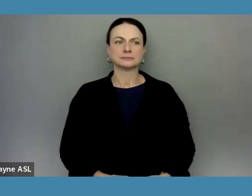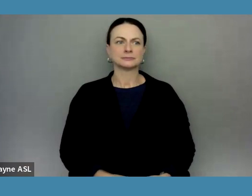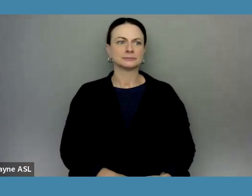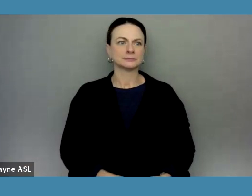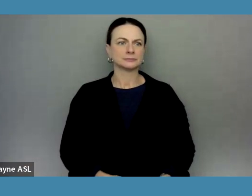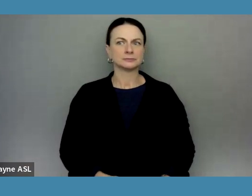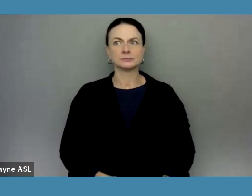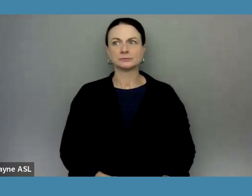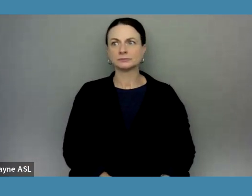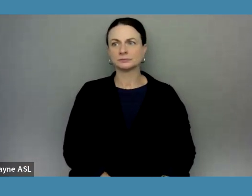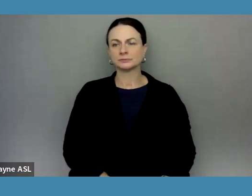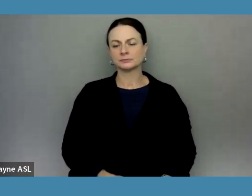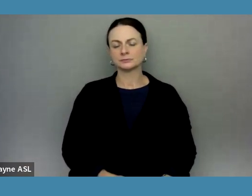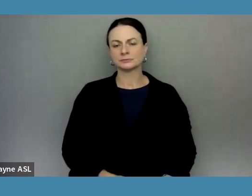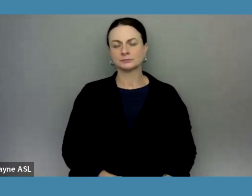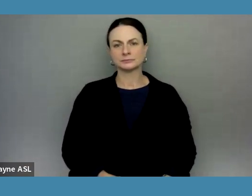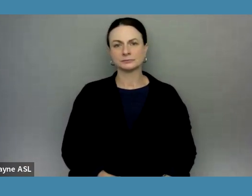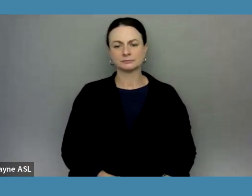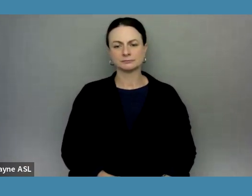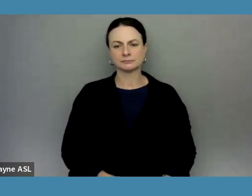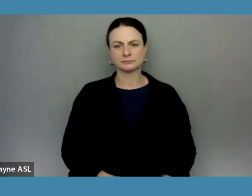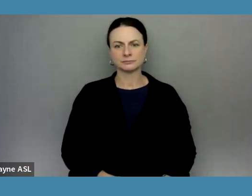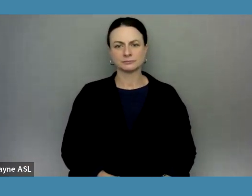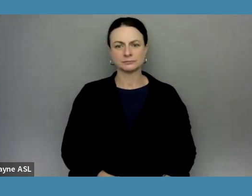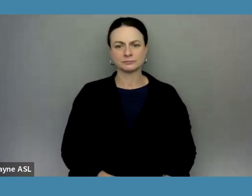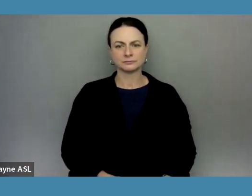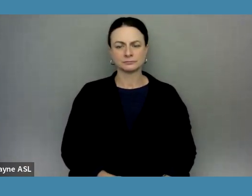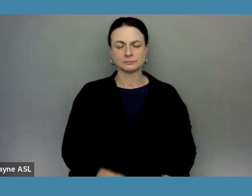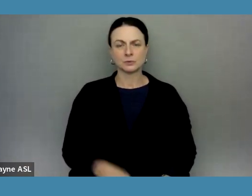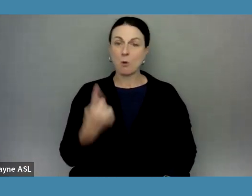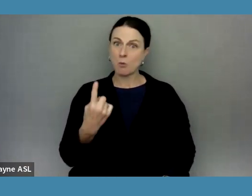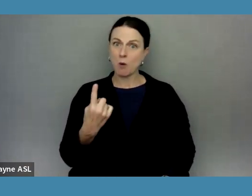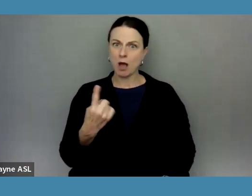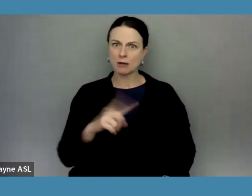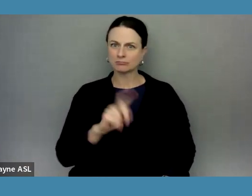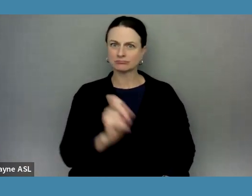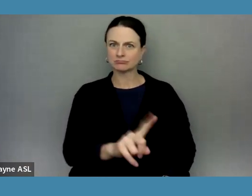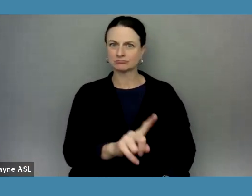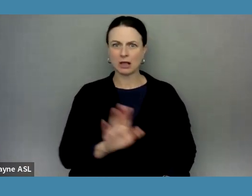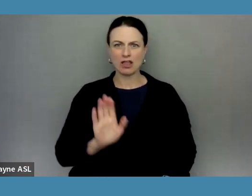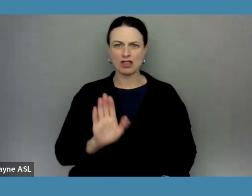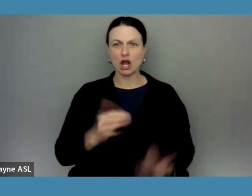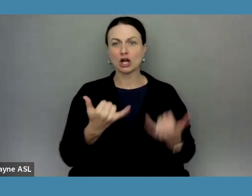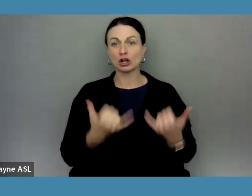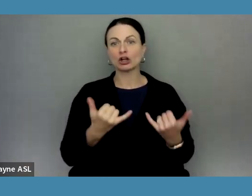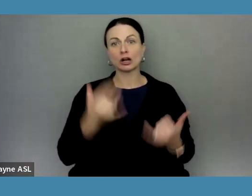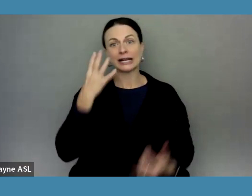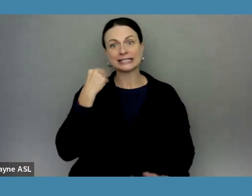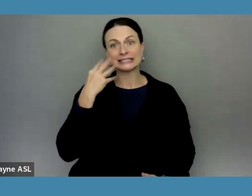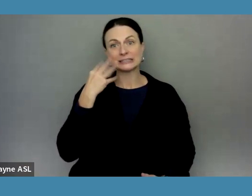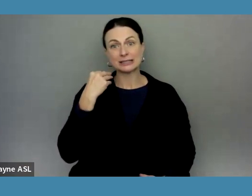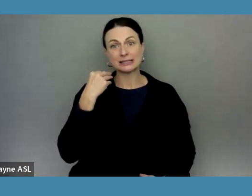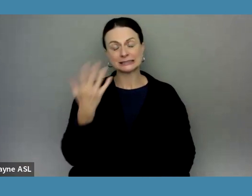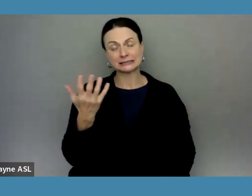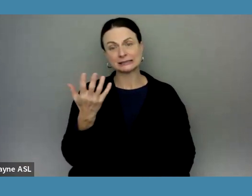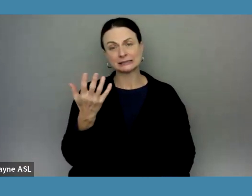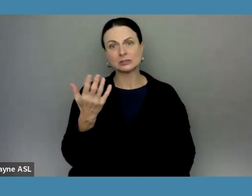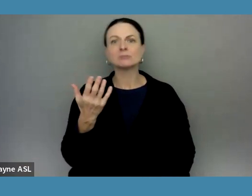One is posing their current experience, but could be a good example for some folks.